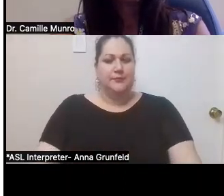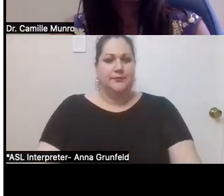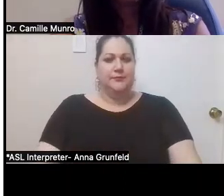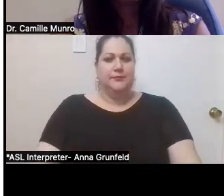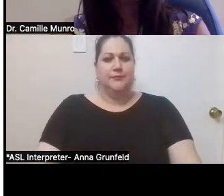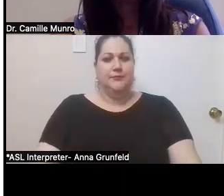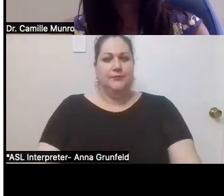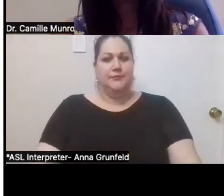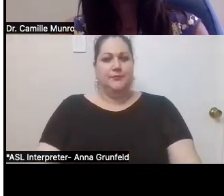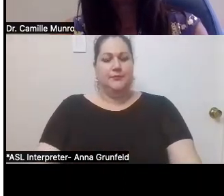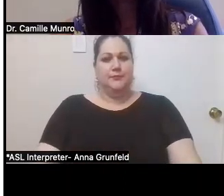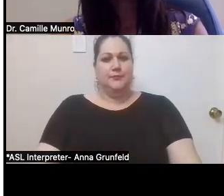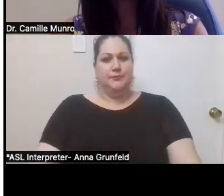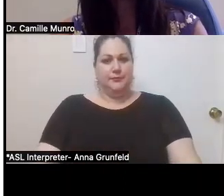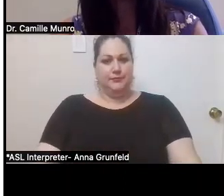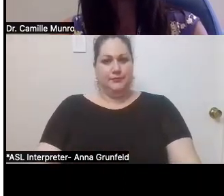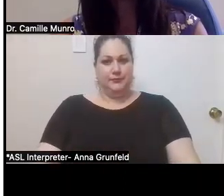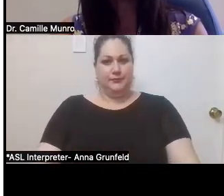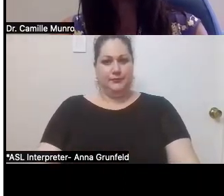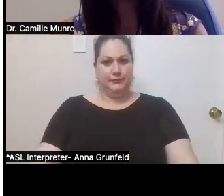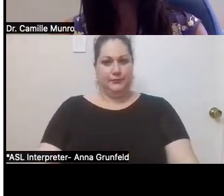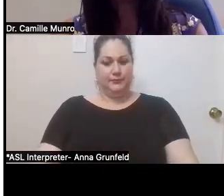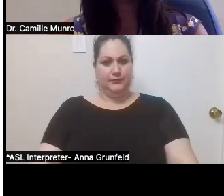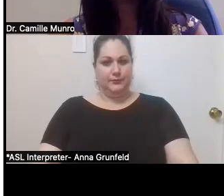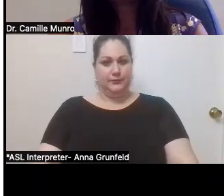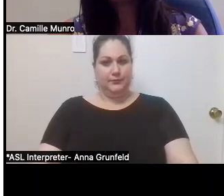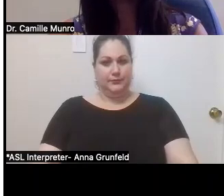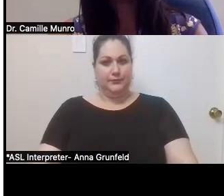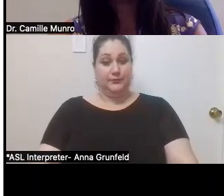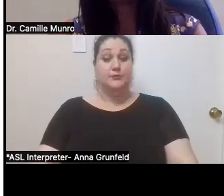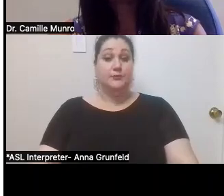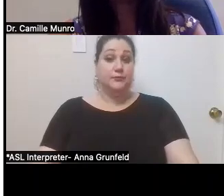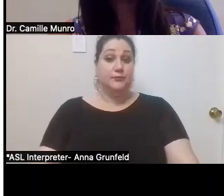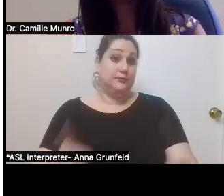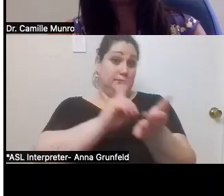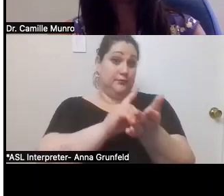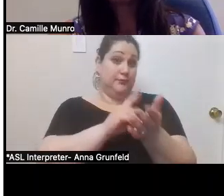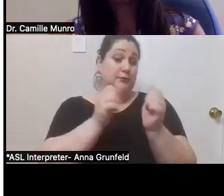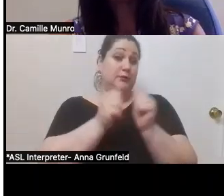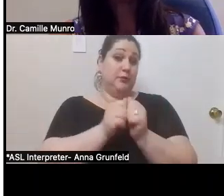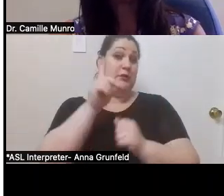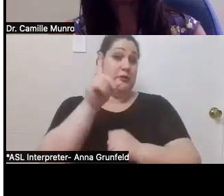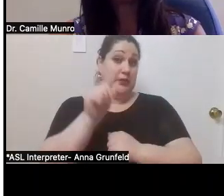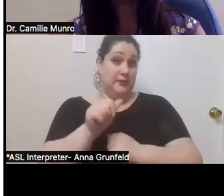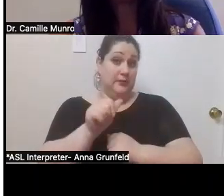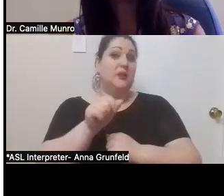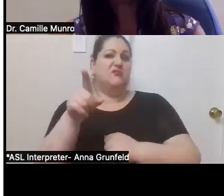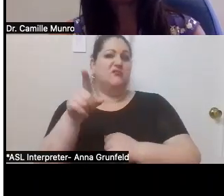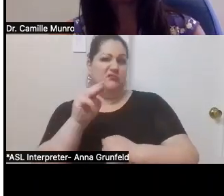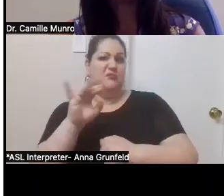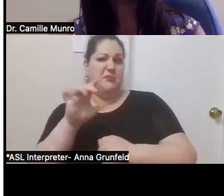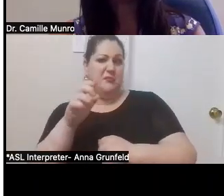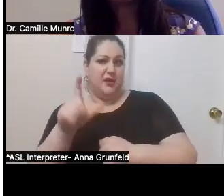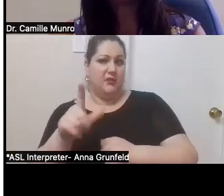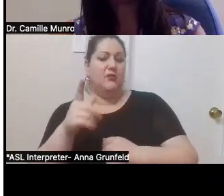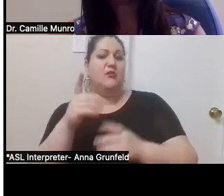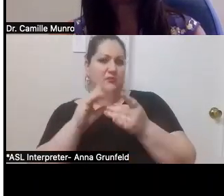Given that physicians with disabilities, as Michael had mentioned, are not employees of their